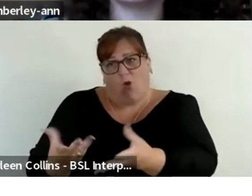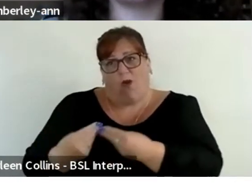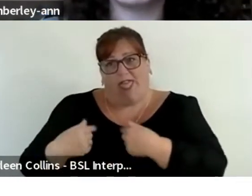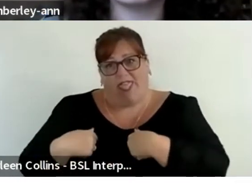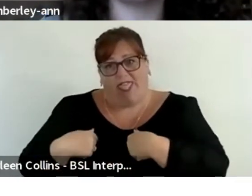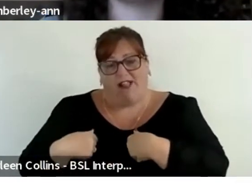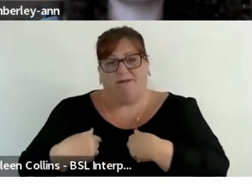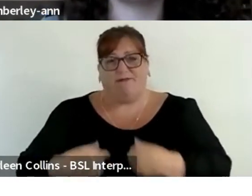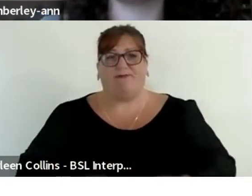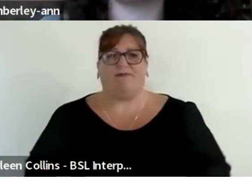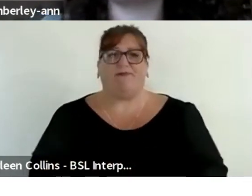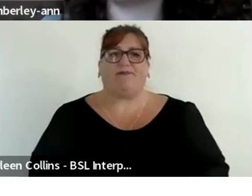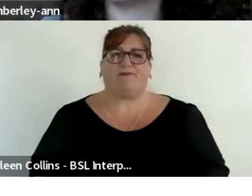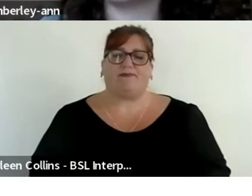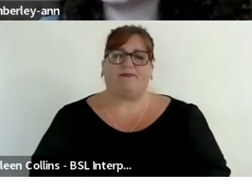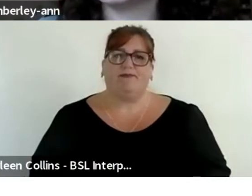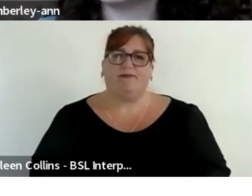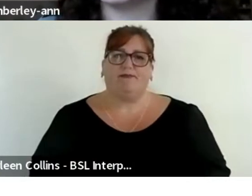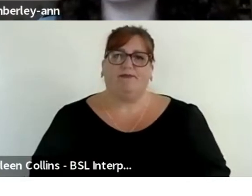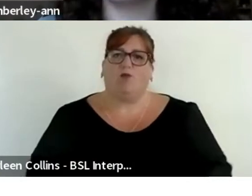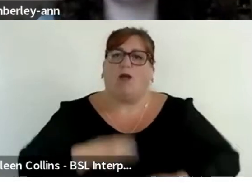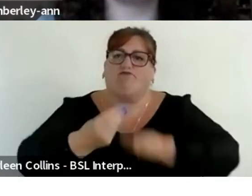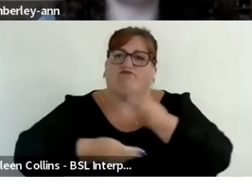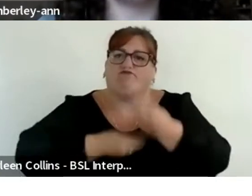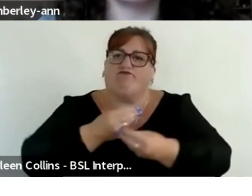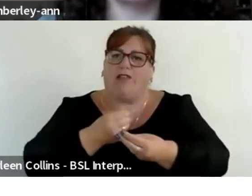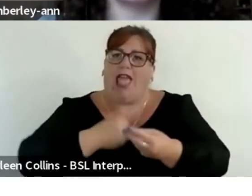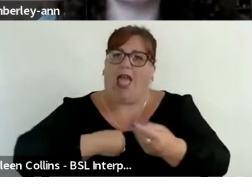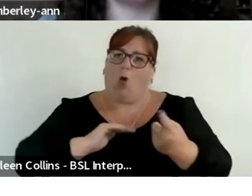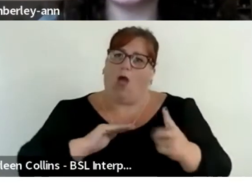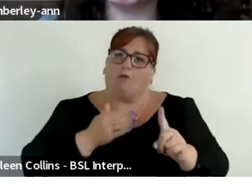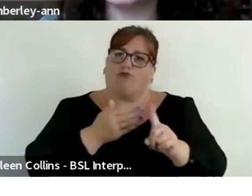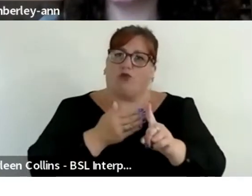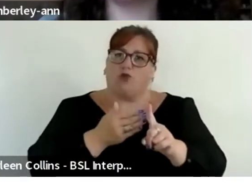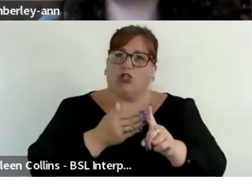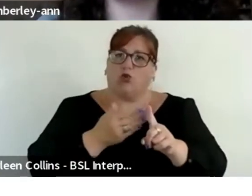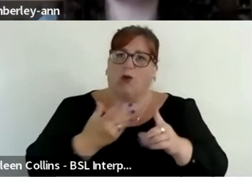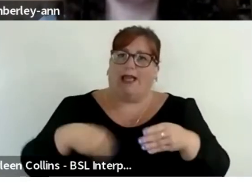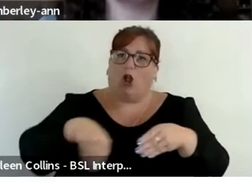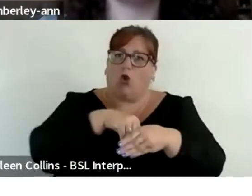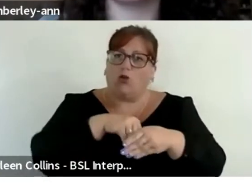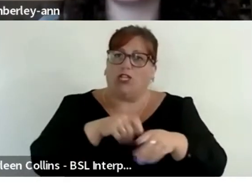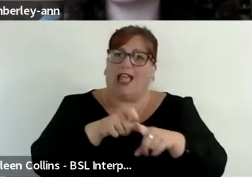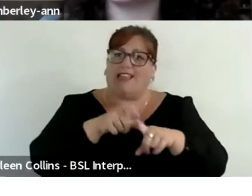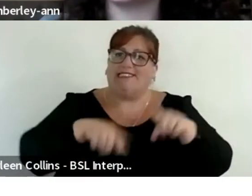bit more about our approach to diversity and uncollusion.